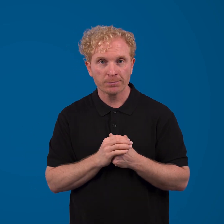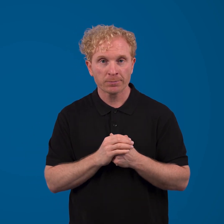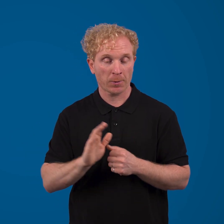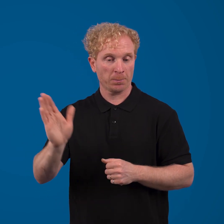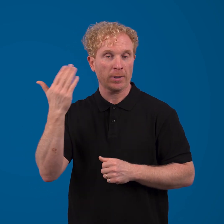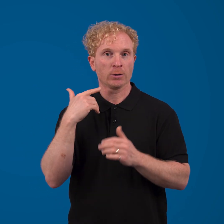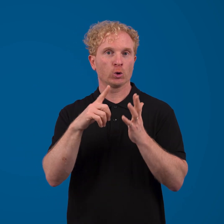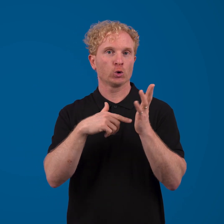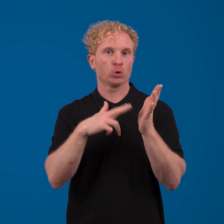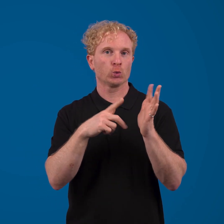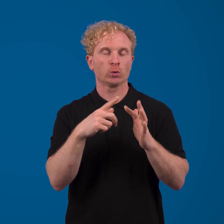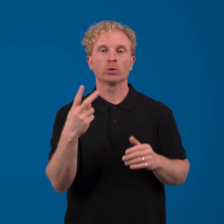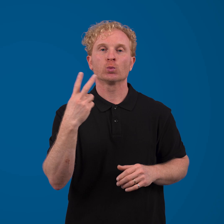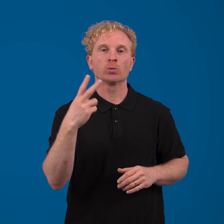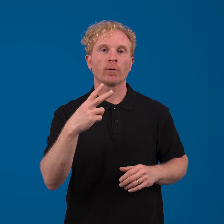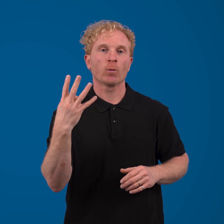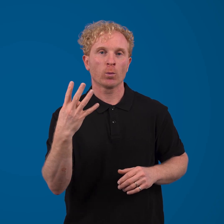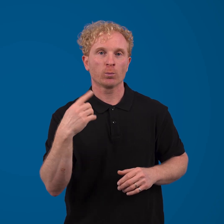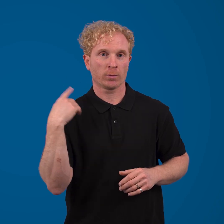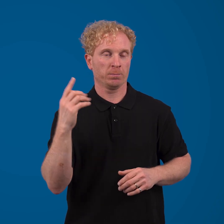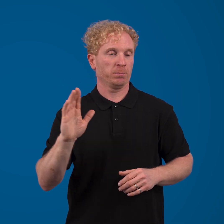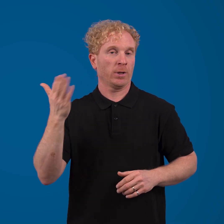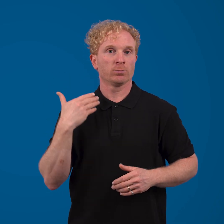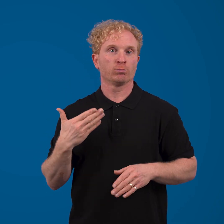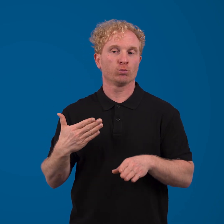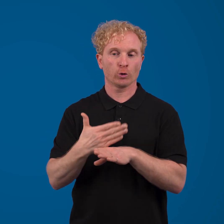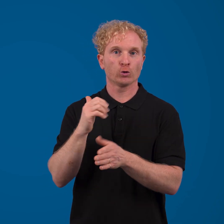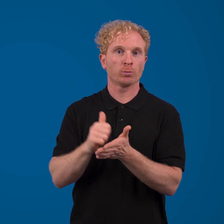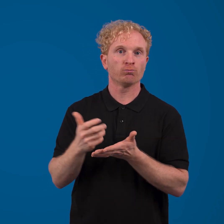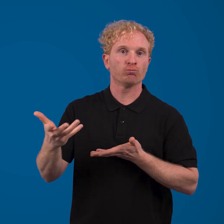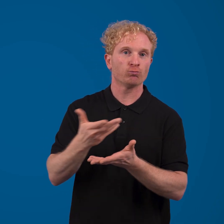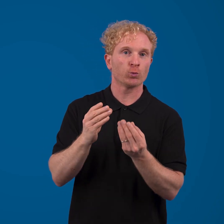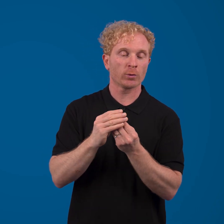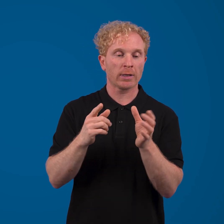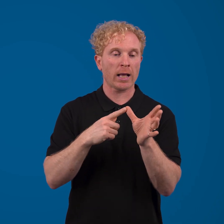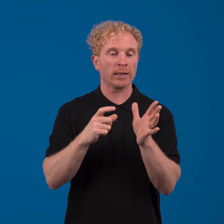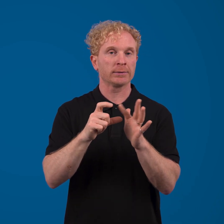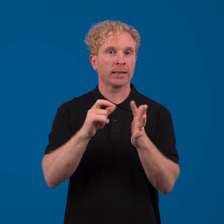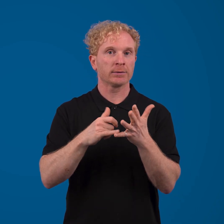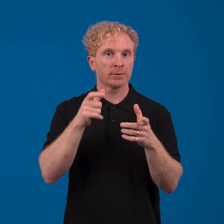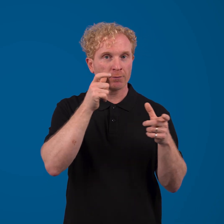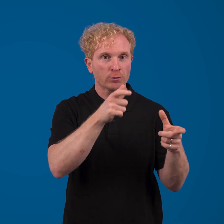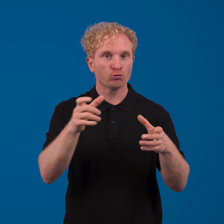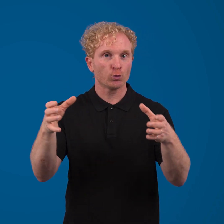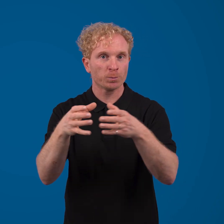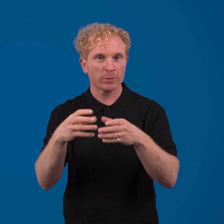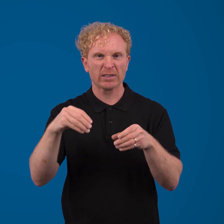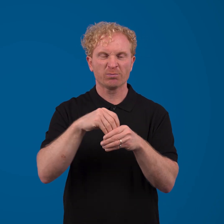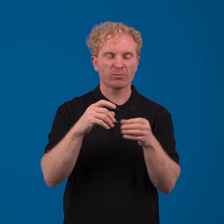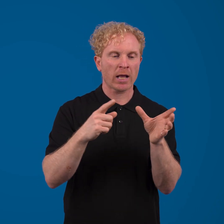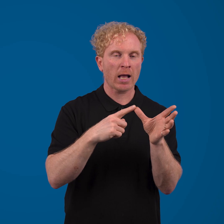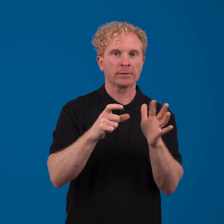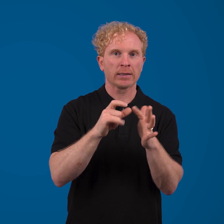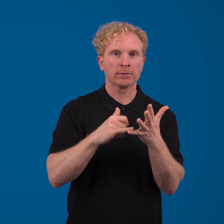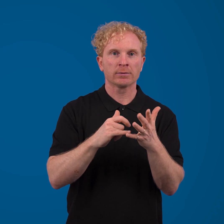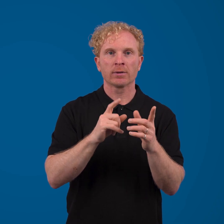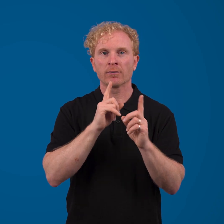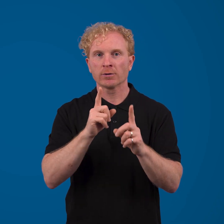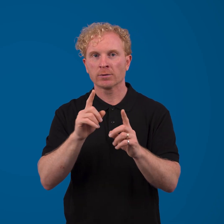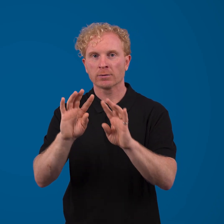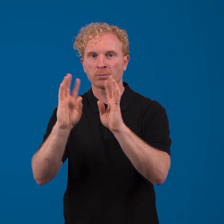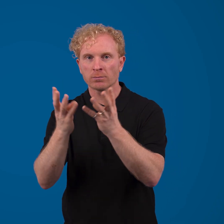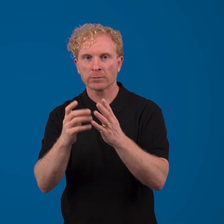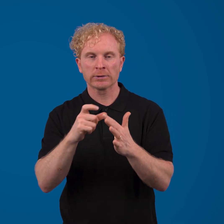In June 2024, we undertook workshops with ADS governance groups, including ADS Advisory Council,